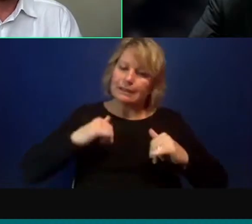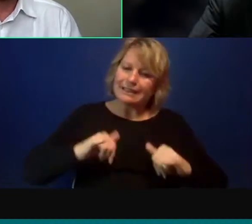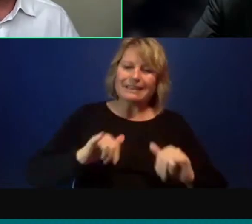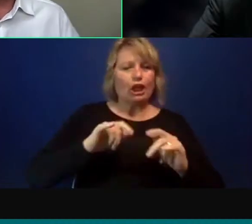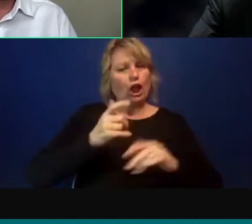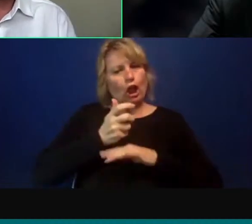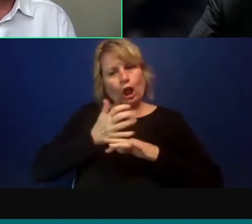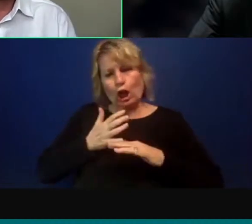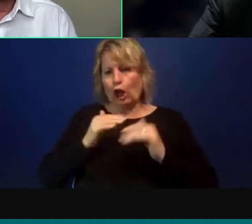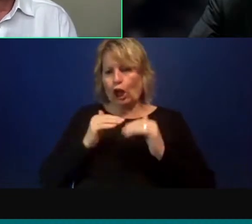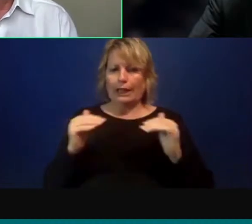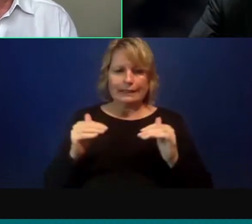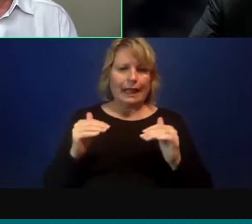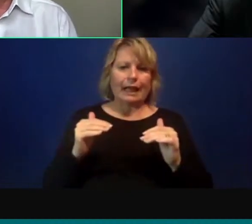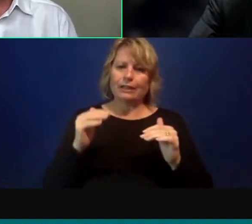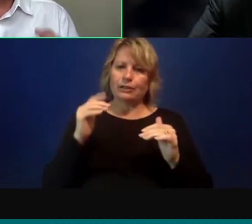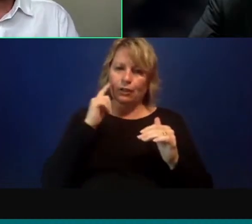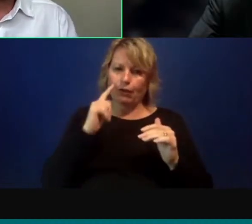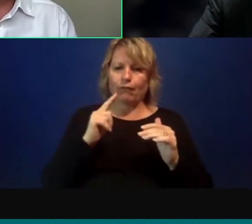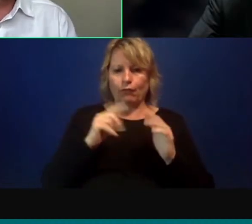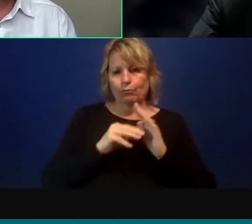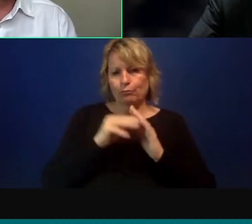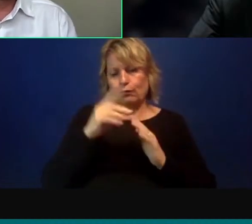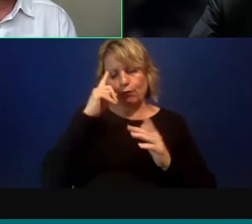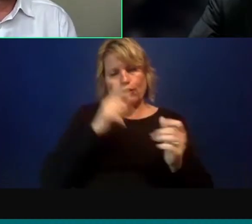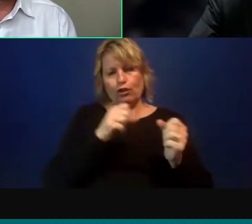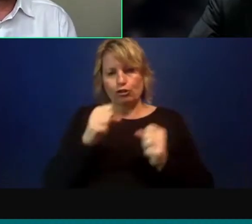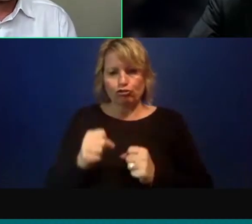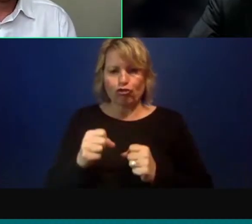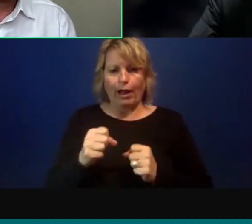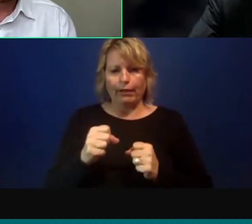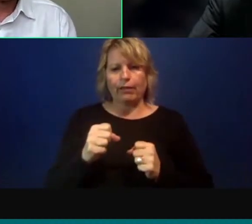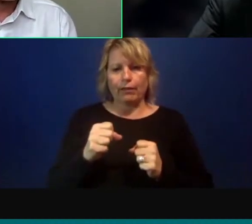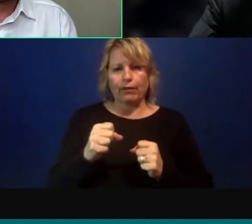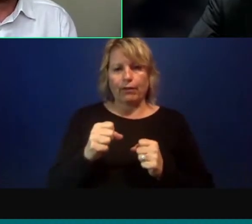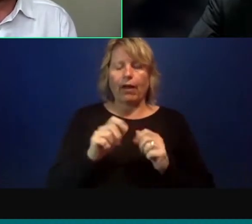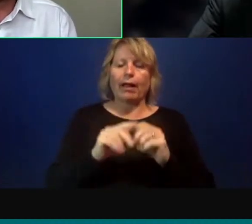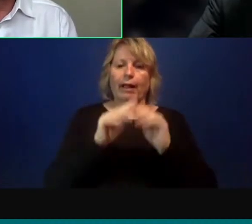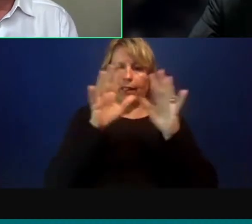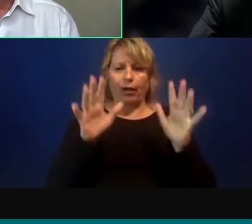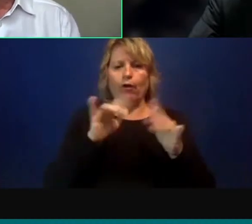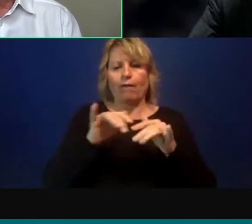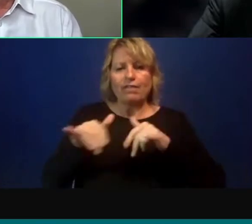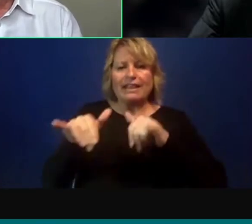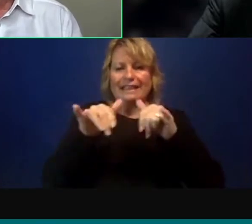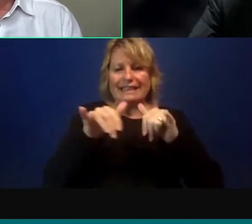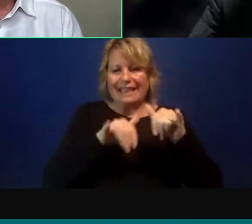of the maturation of the strength and clarity of those standards but the one